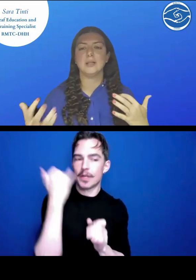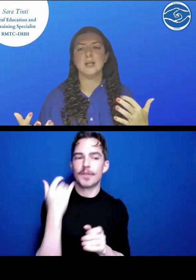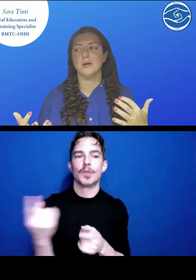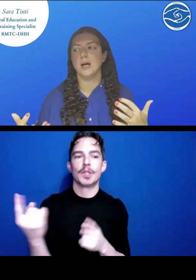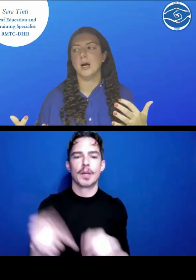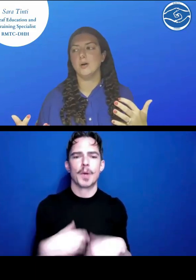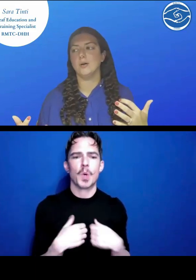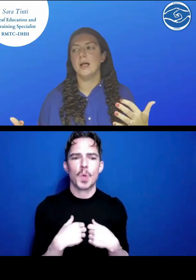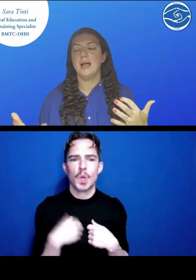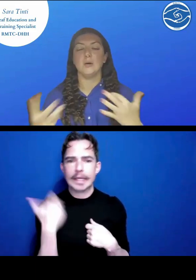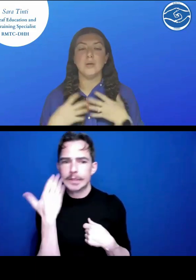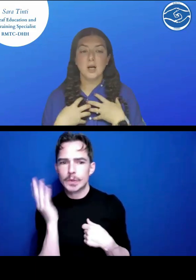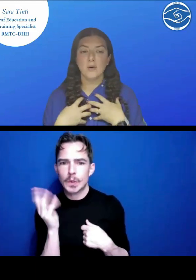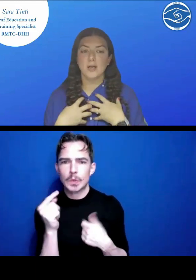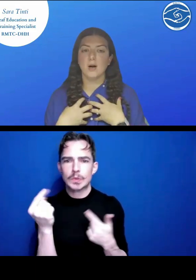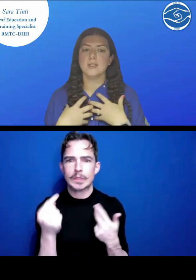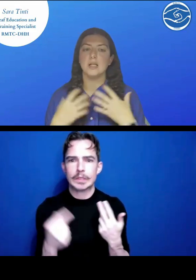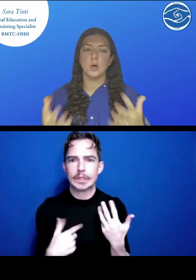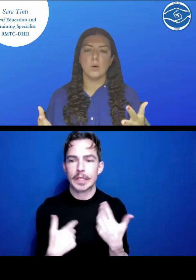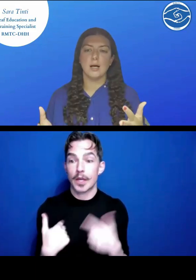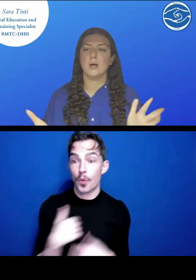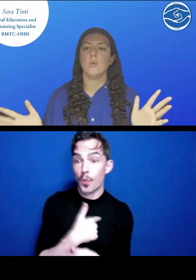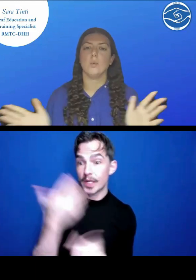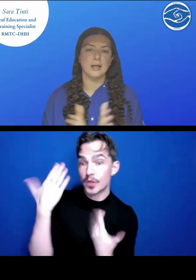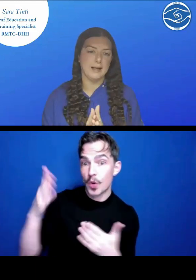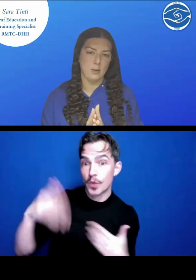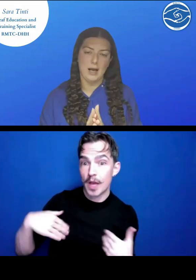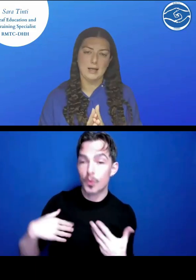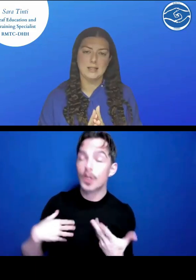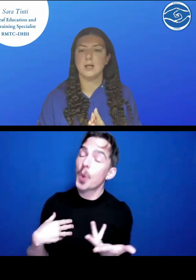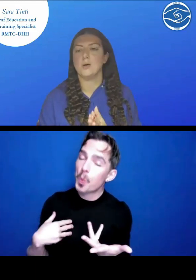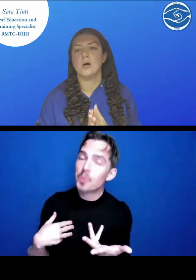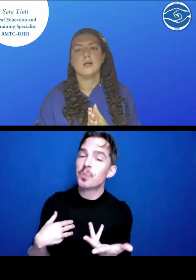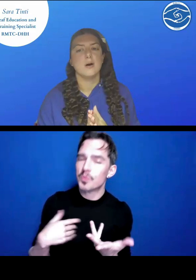I really don't know and we don't know, we say, you know what, we're going to get back to you.